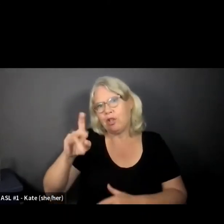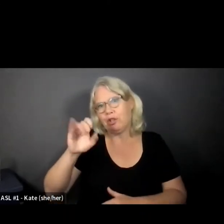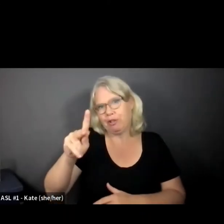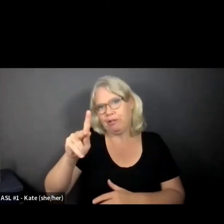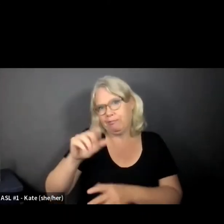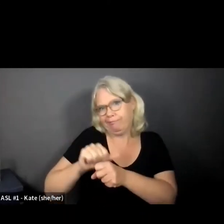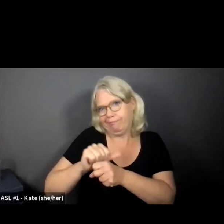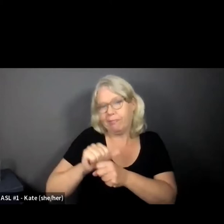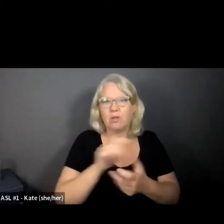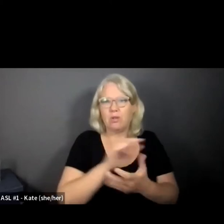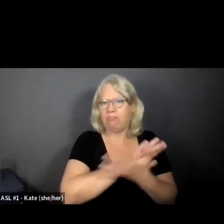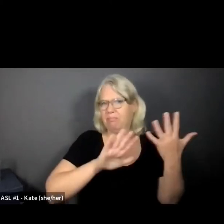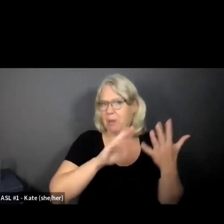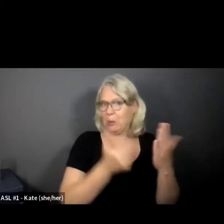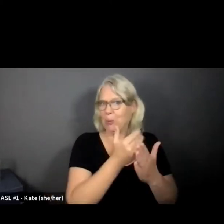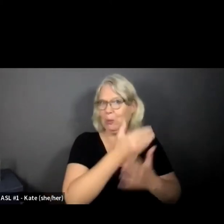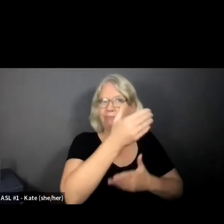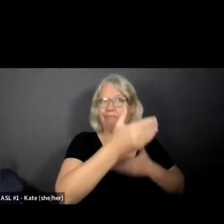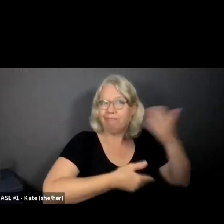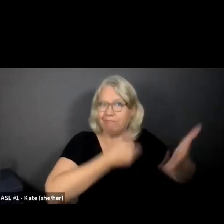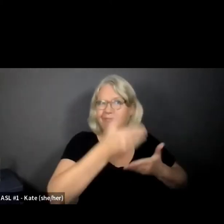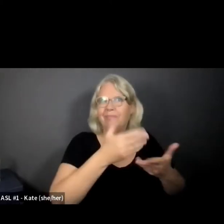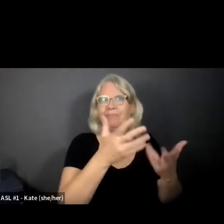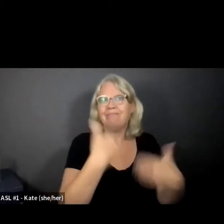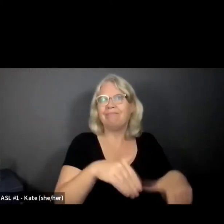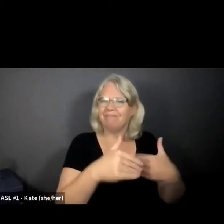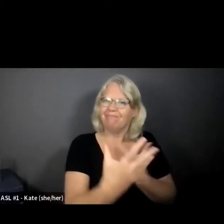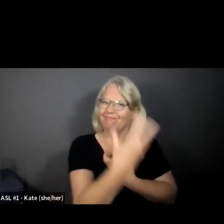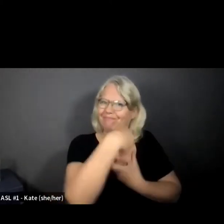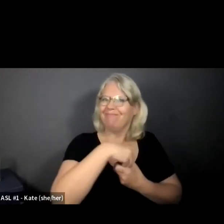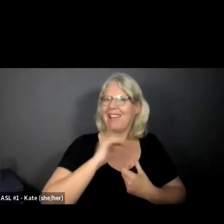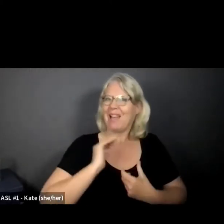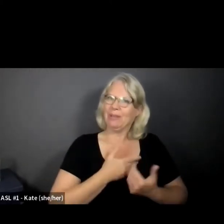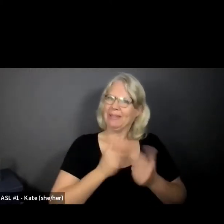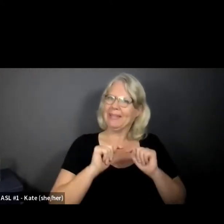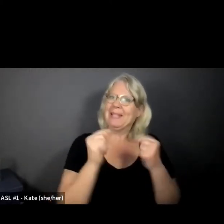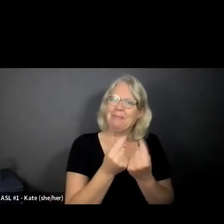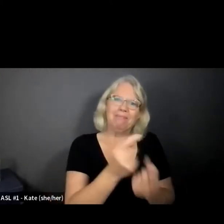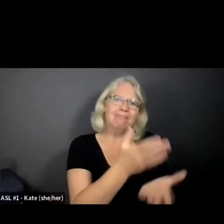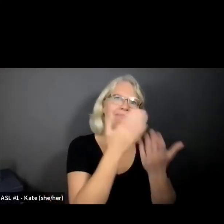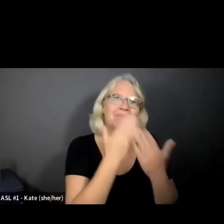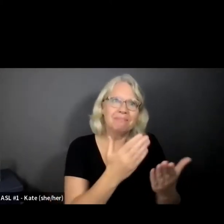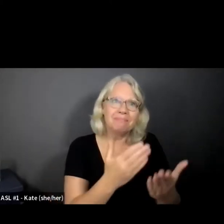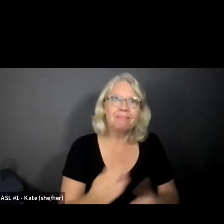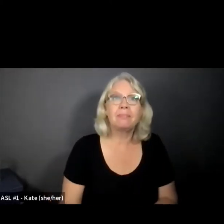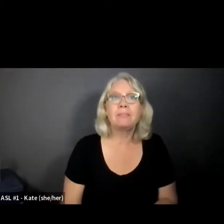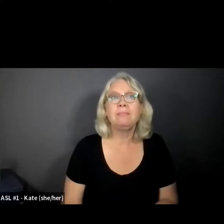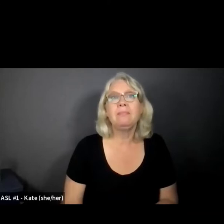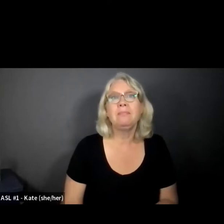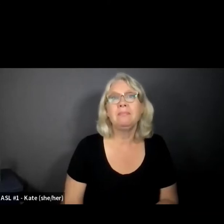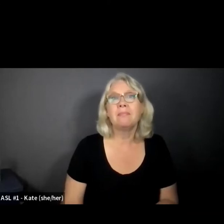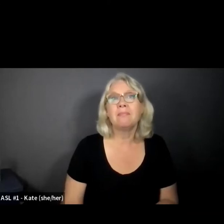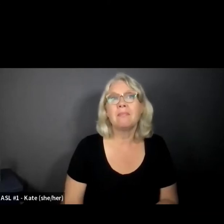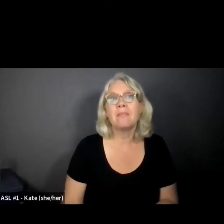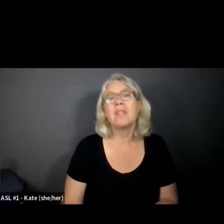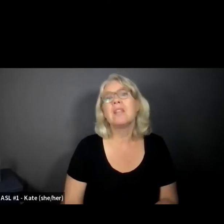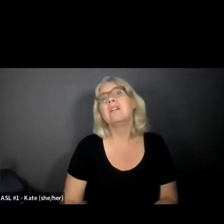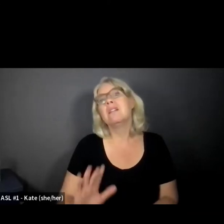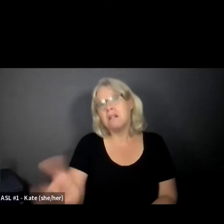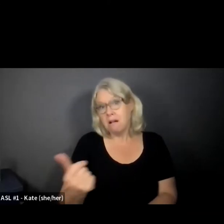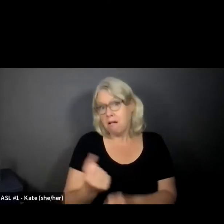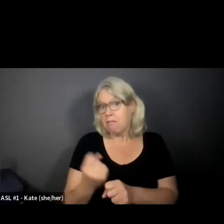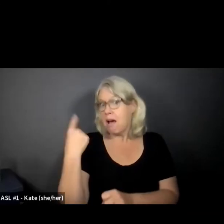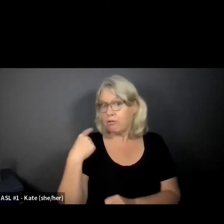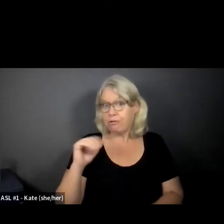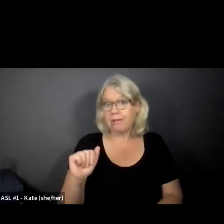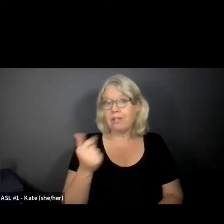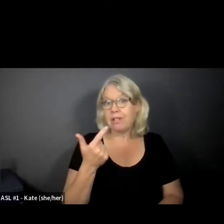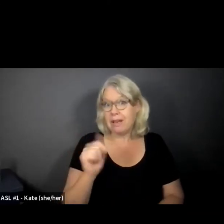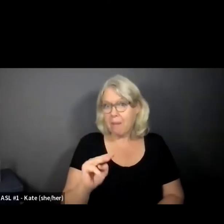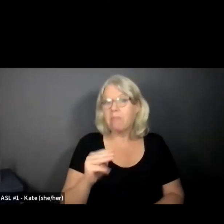COMMUNITIES CONTINUED TO FEEL ACUTELY FAILURES PAST AND CURRENT, SOCIAL AND LEGAL POLICIES.